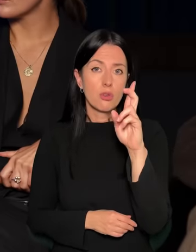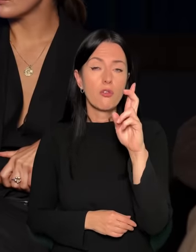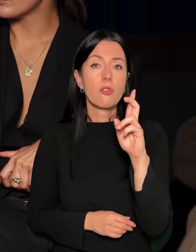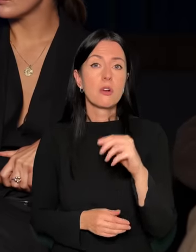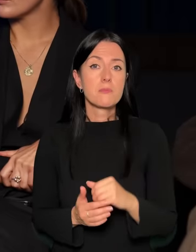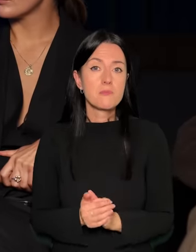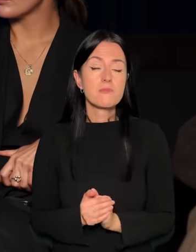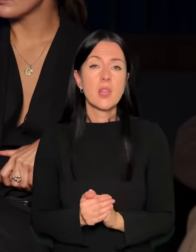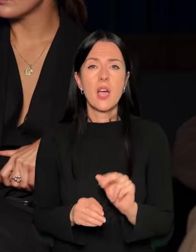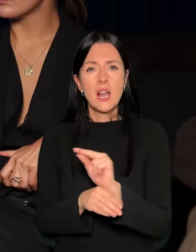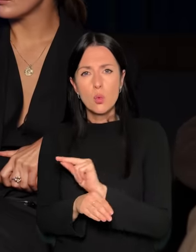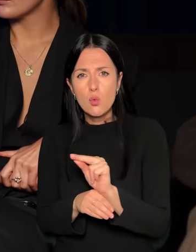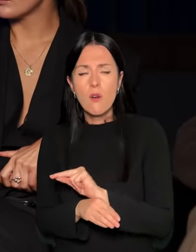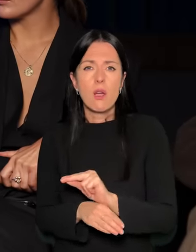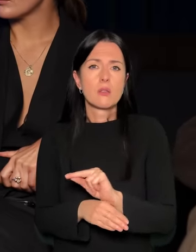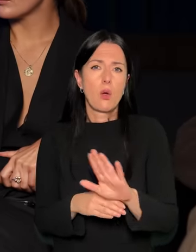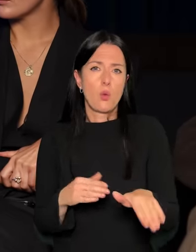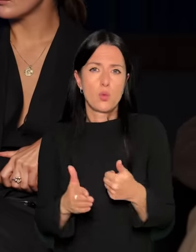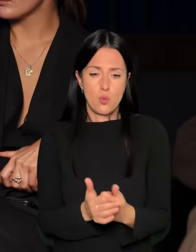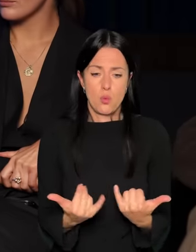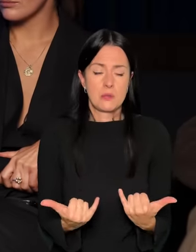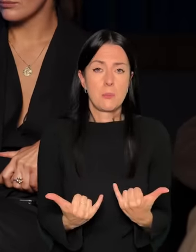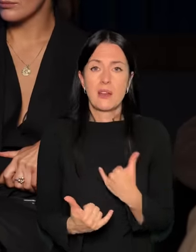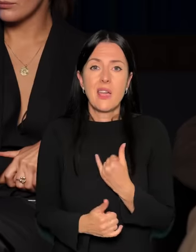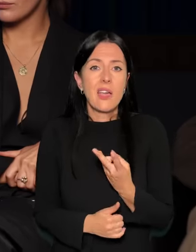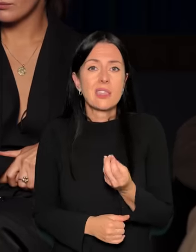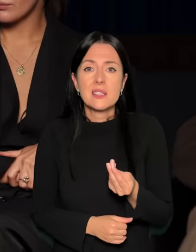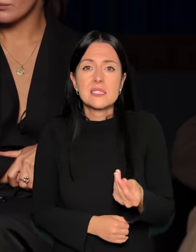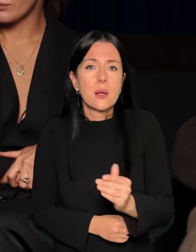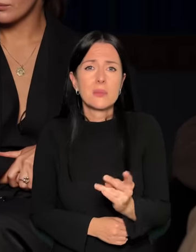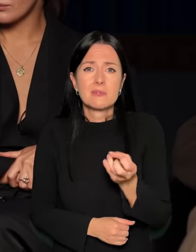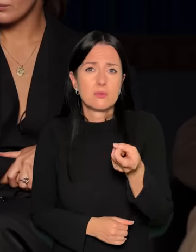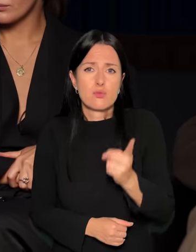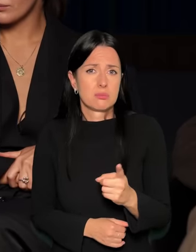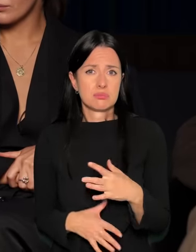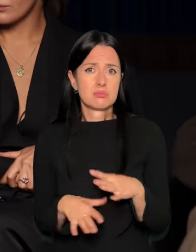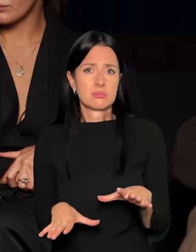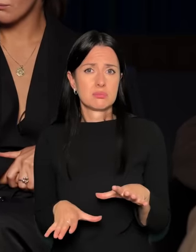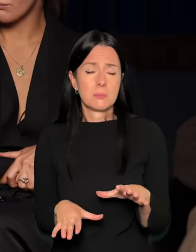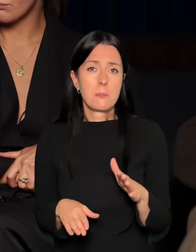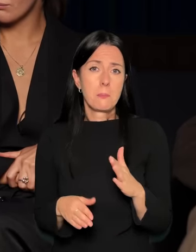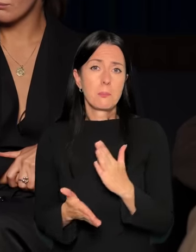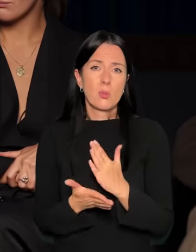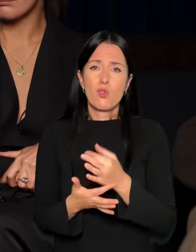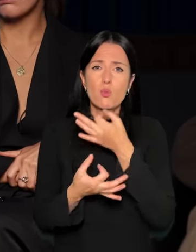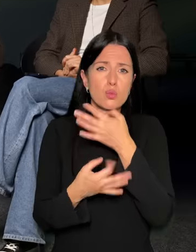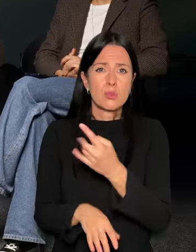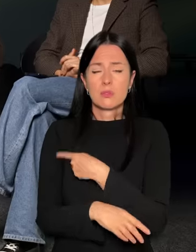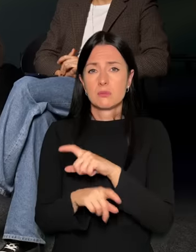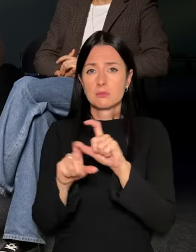And from medical treatment until now, I haven't paid a single penny while being in any medical institution.